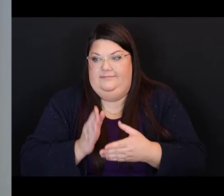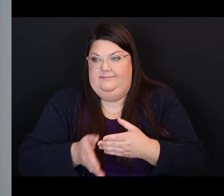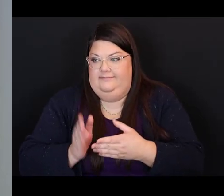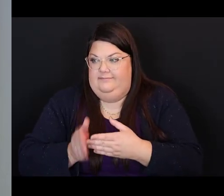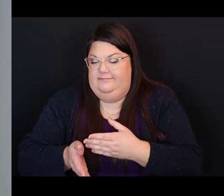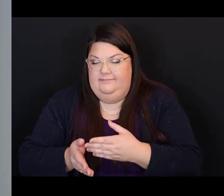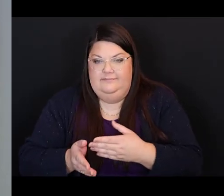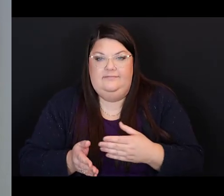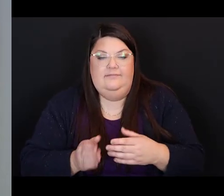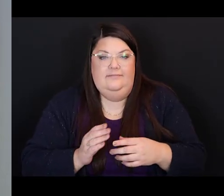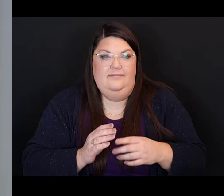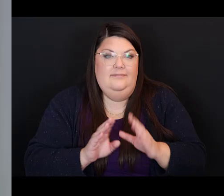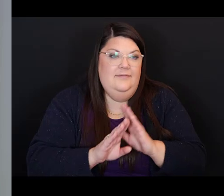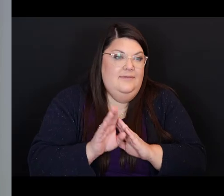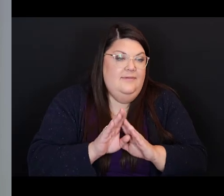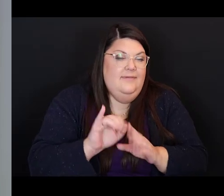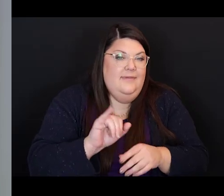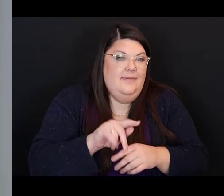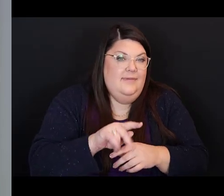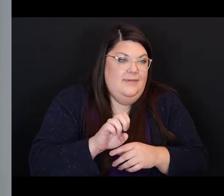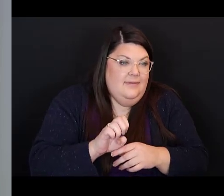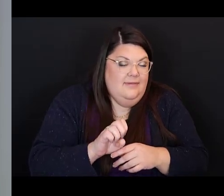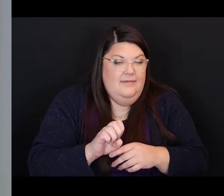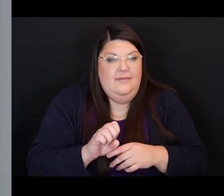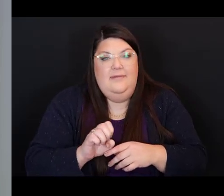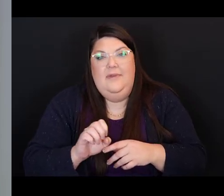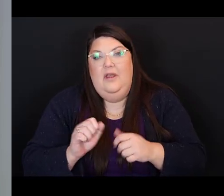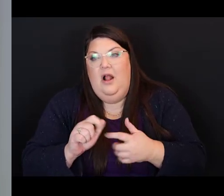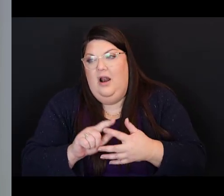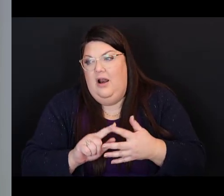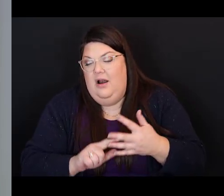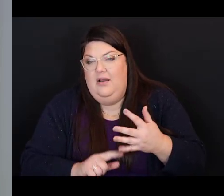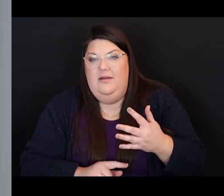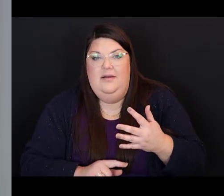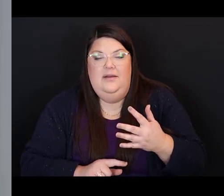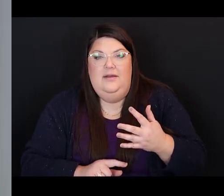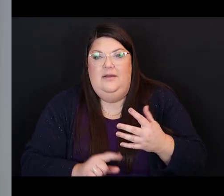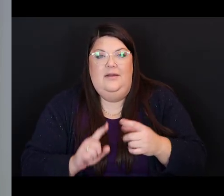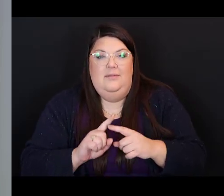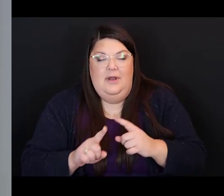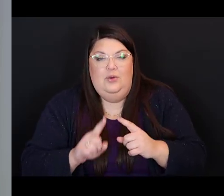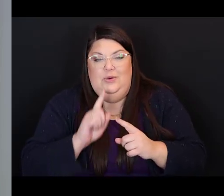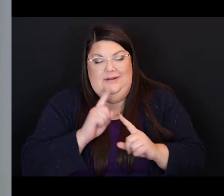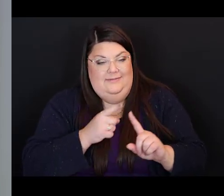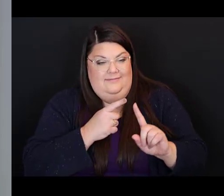done. And we have to develop individual plans for employment. And we have to do all of that work,